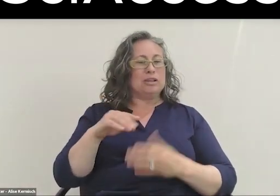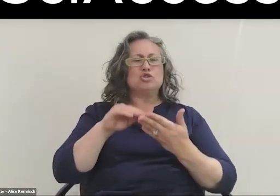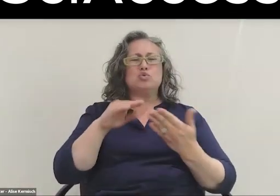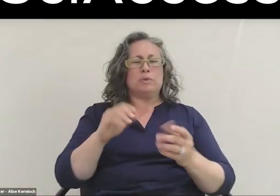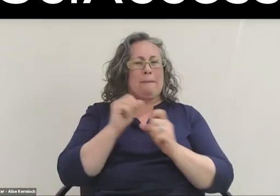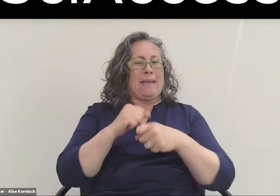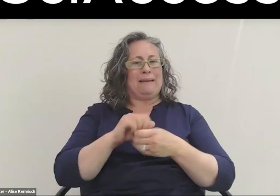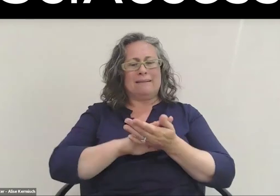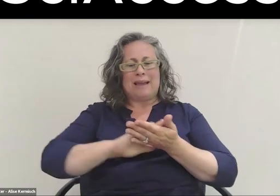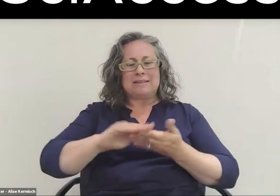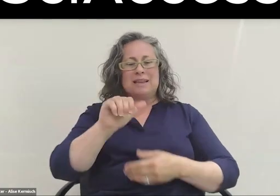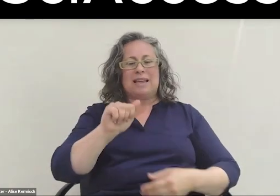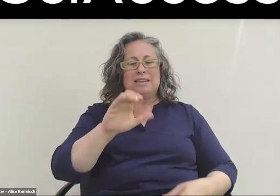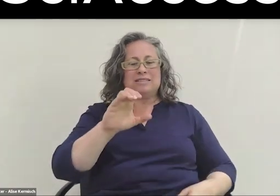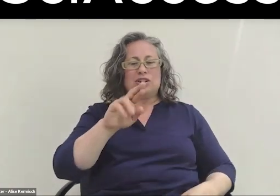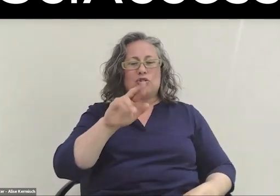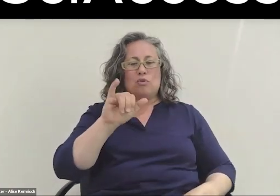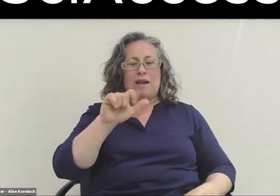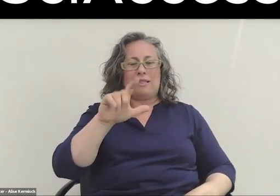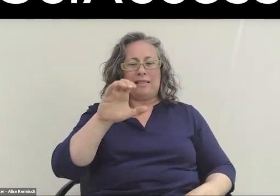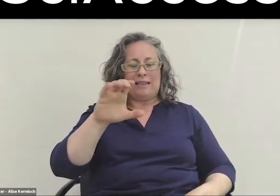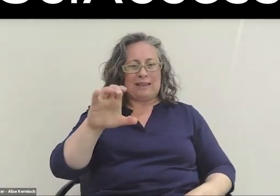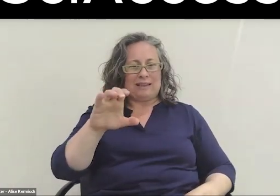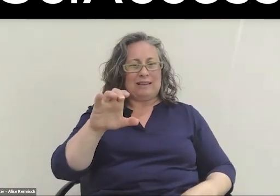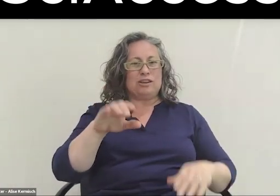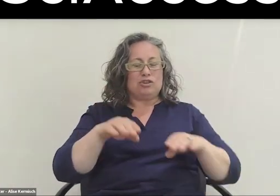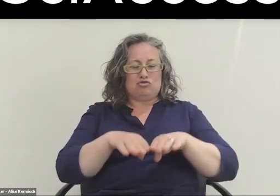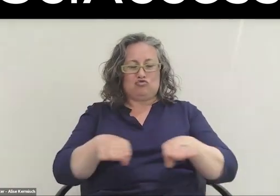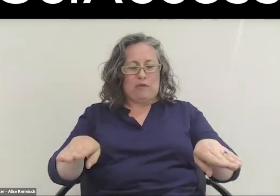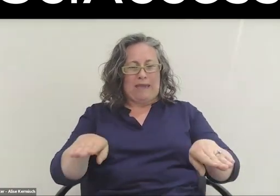acrylic lap tray for her that fastens underneath her seat,